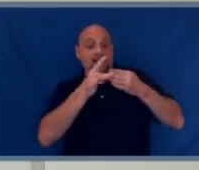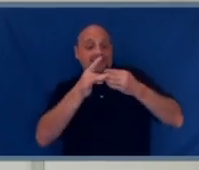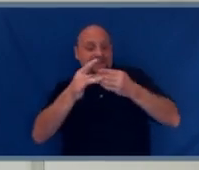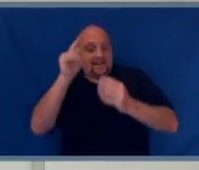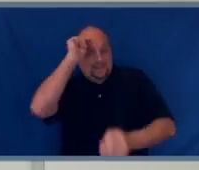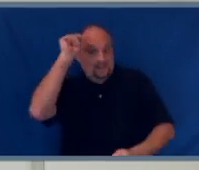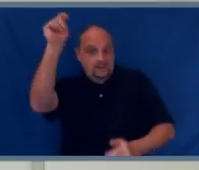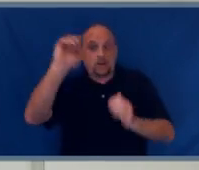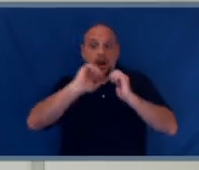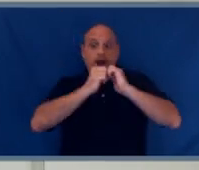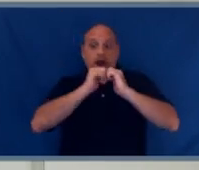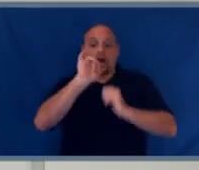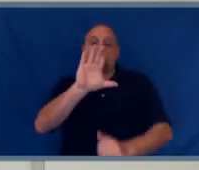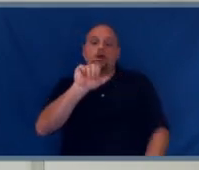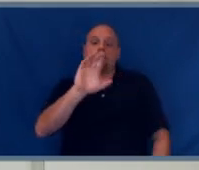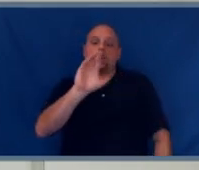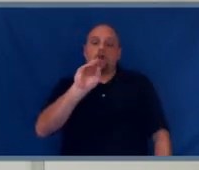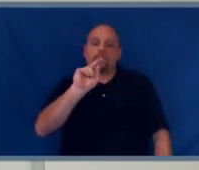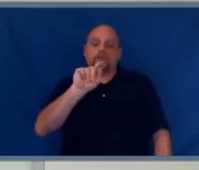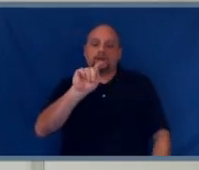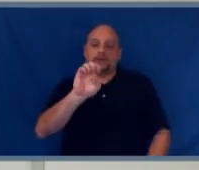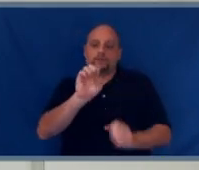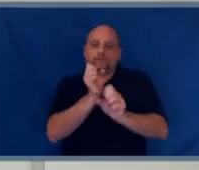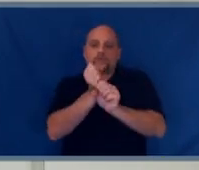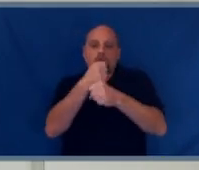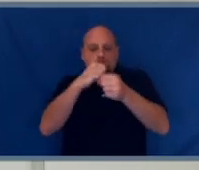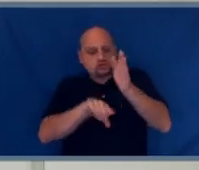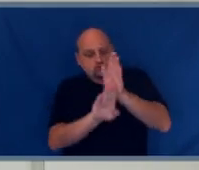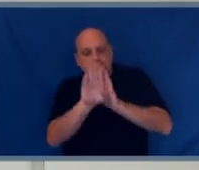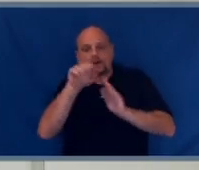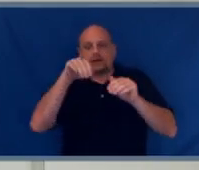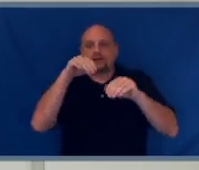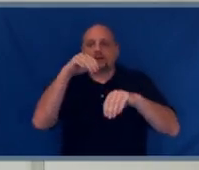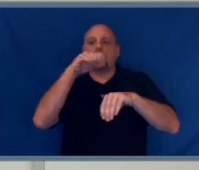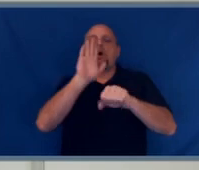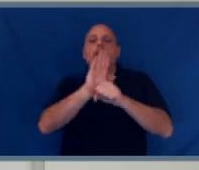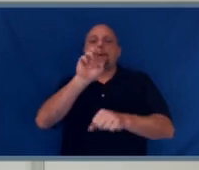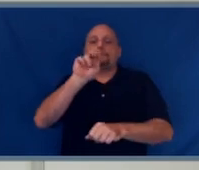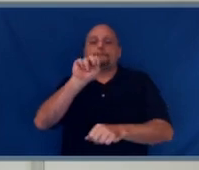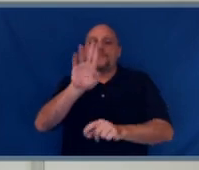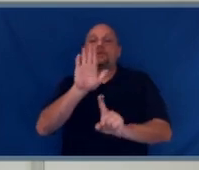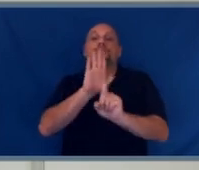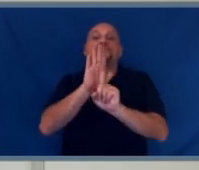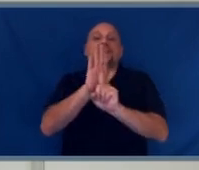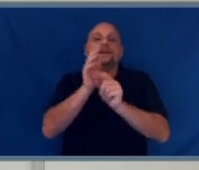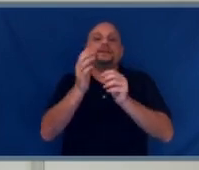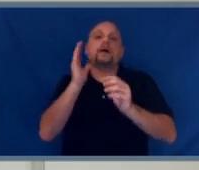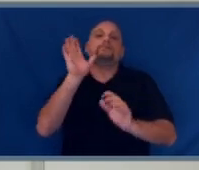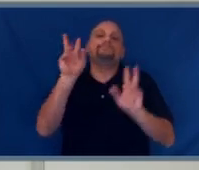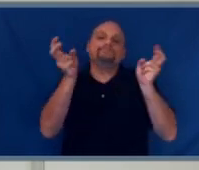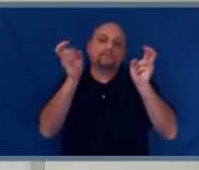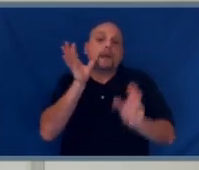THEY PERFORM ON THE PARENT BODY, IS THAT THERE WAS A LARGE SCALE